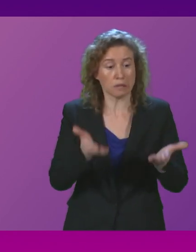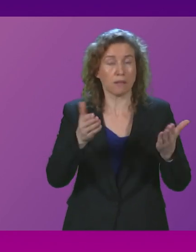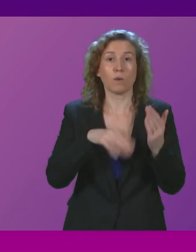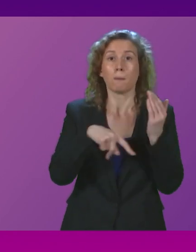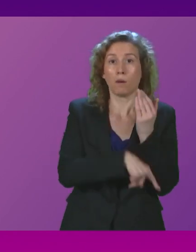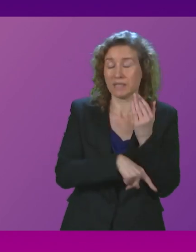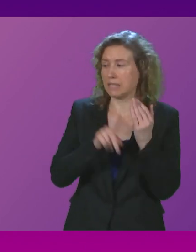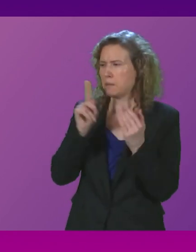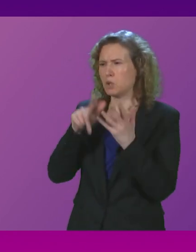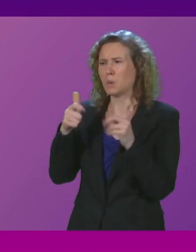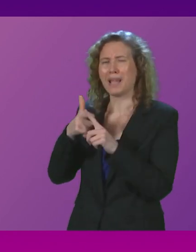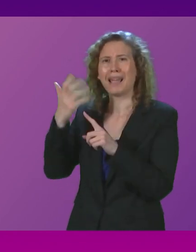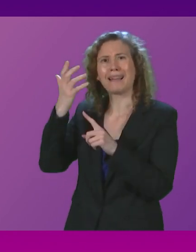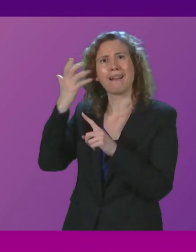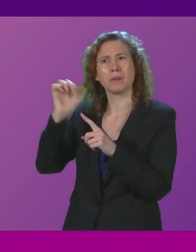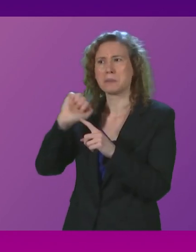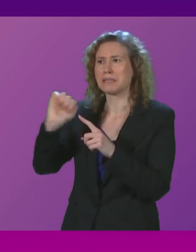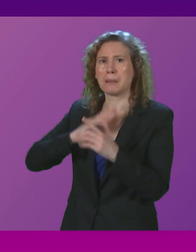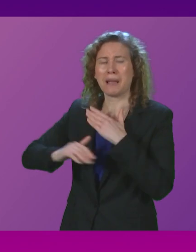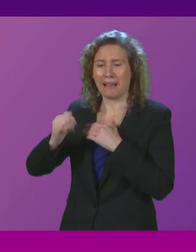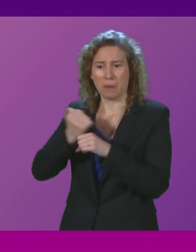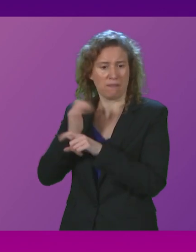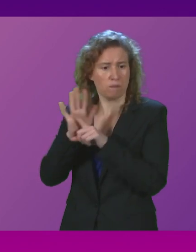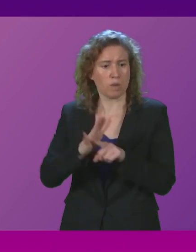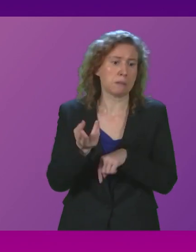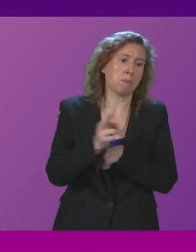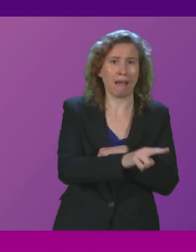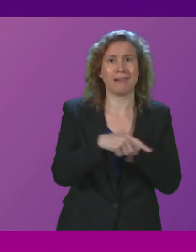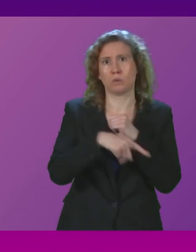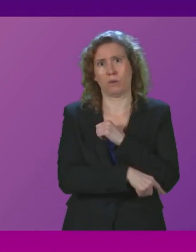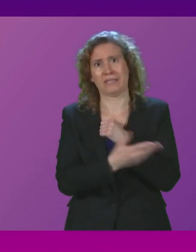UK Government takes actions that push people into poverty.